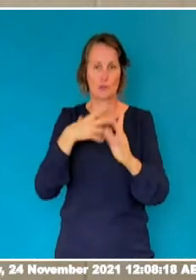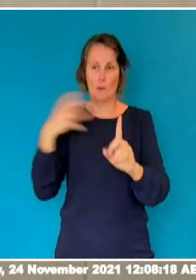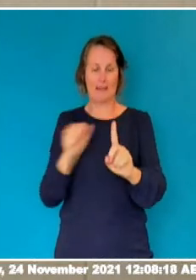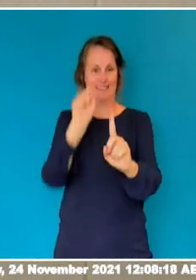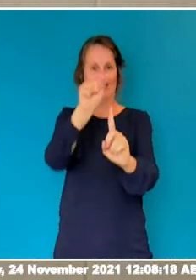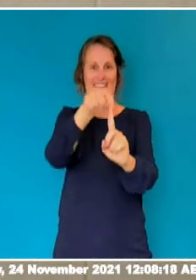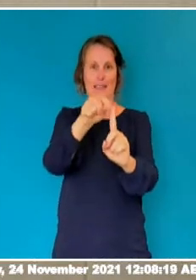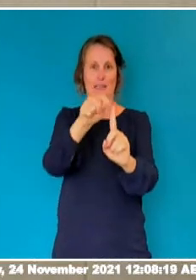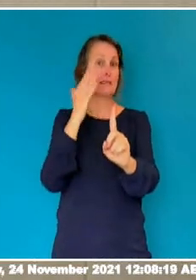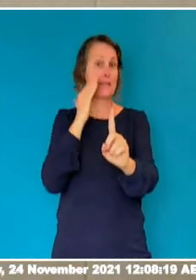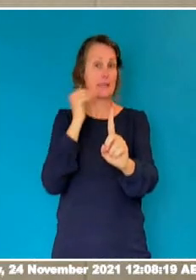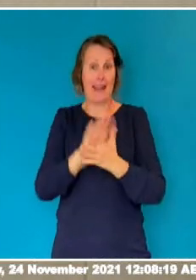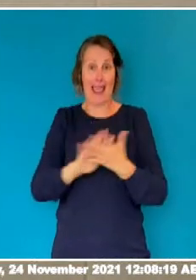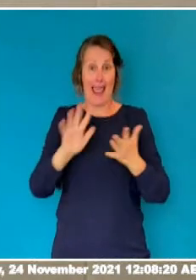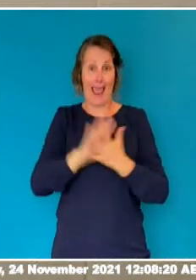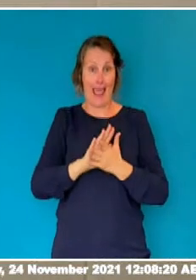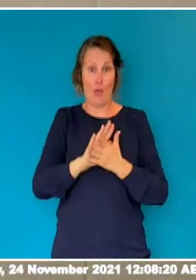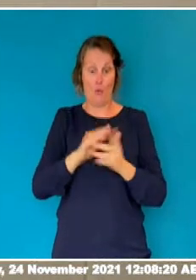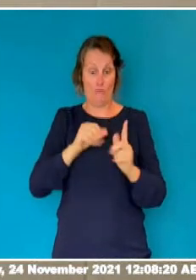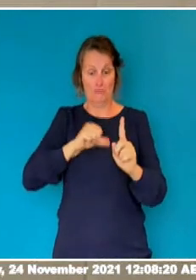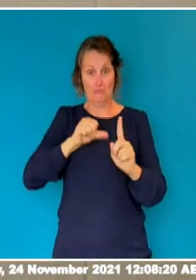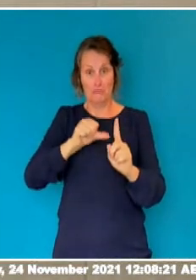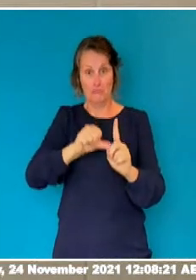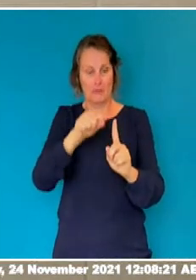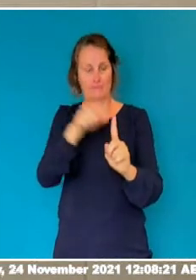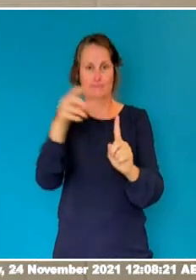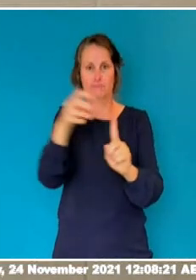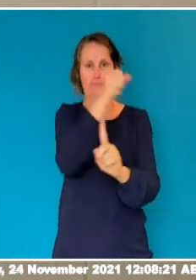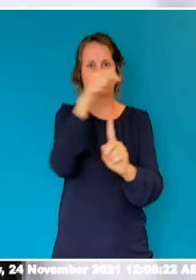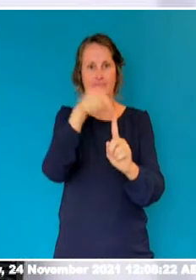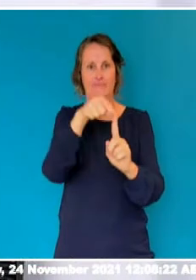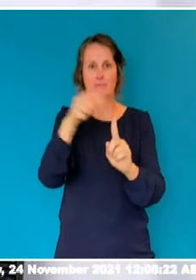That's correct. MS DOWSETT: So is it accurate to say from your agency's